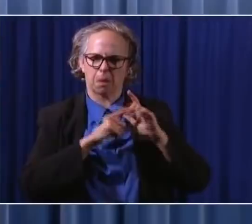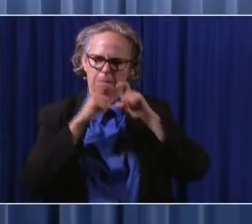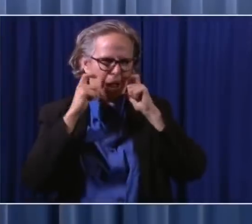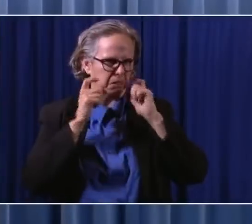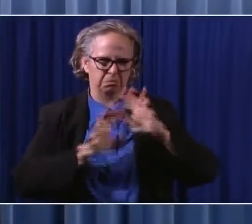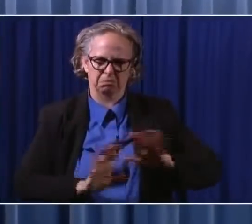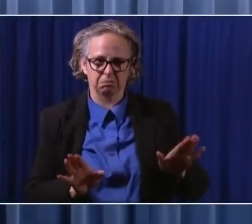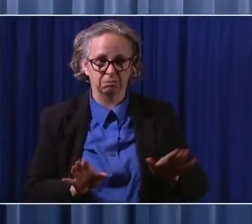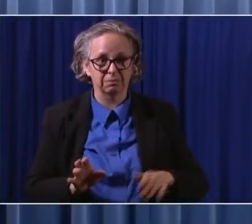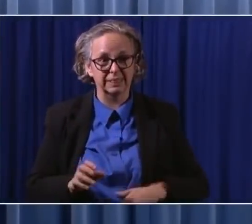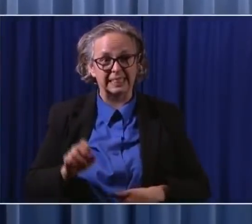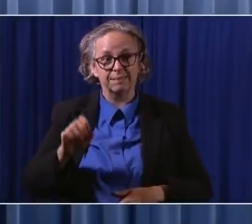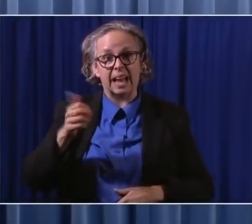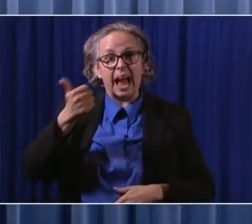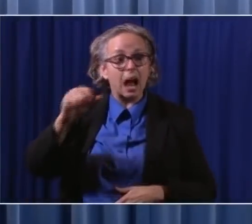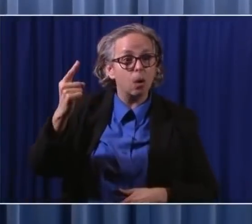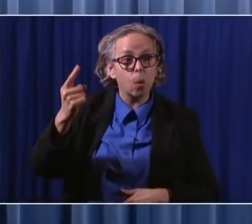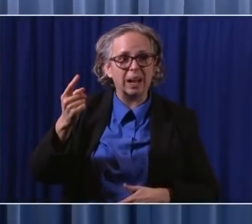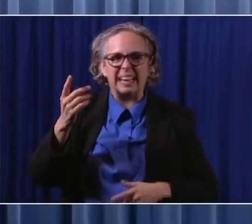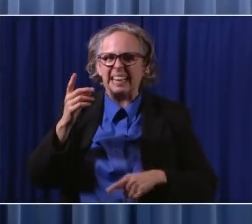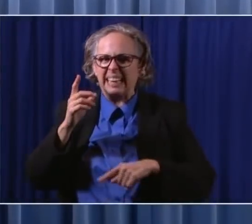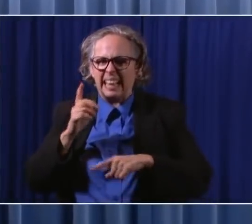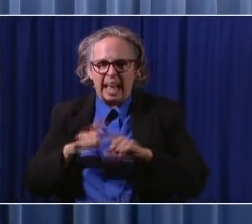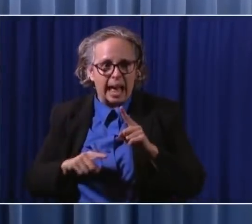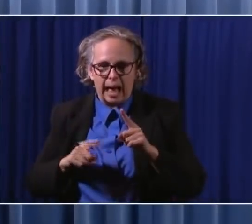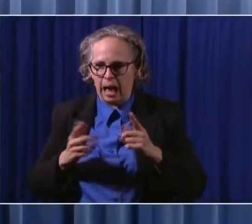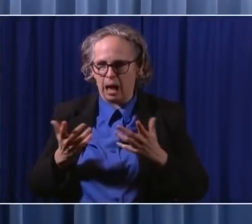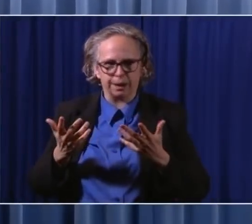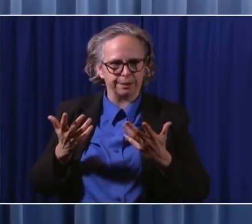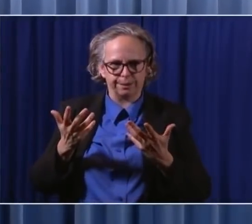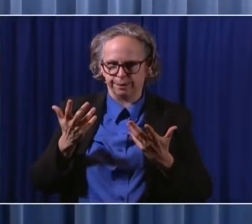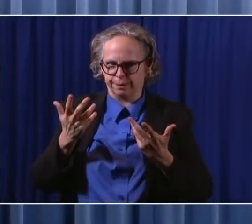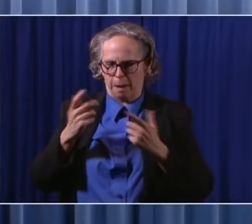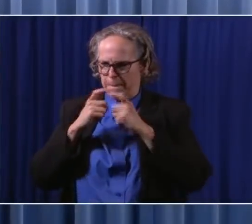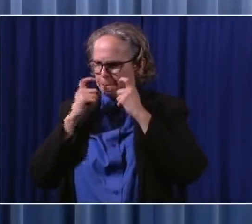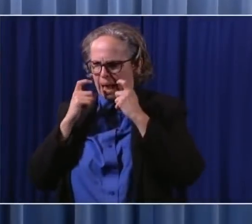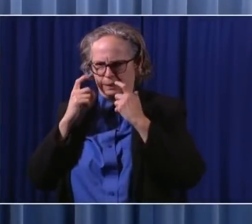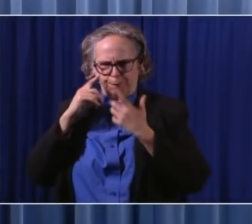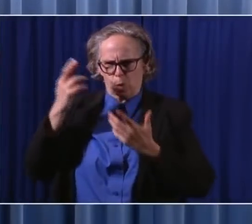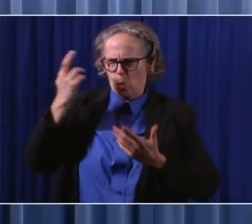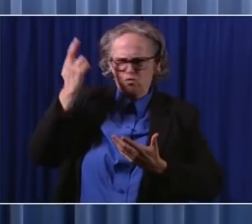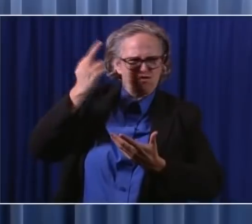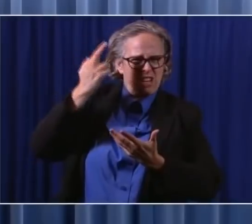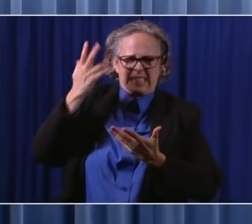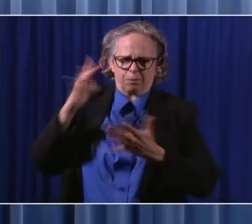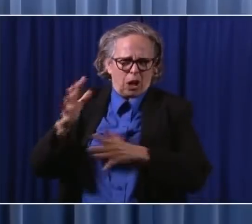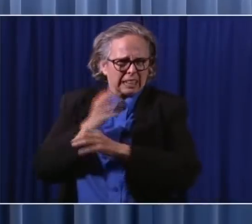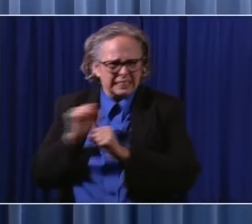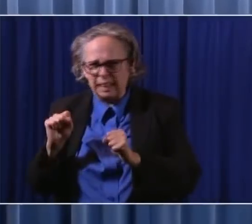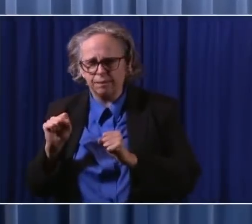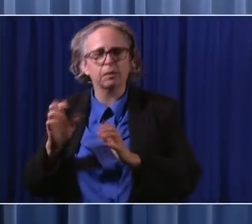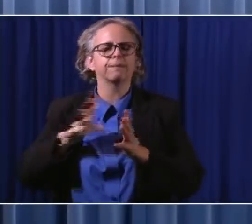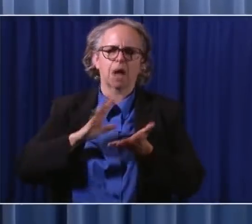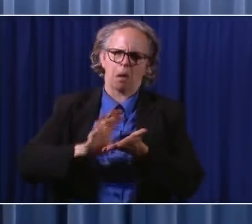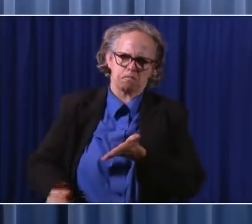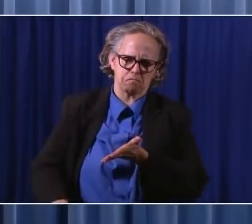VEHICLE. SO THAT IS THE ESSENCE OF THE ORDER. THIS ORDER DOES NOT APPLY TO CHILDREN UNDER THE AGE OF 10, OR ANY OTHER MINOR WHO WILL NOT